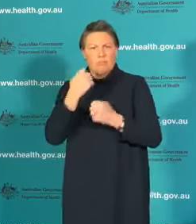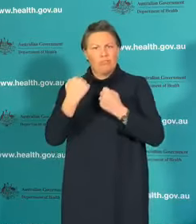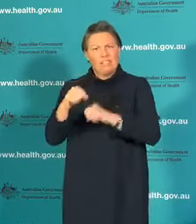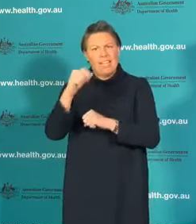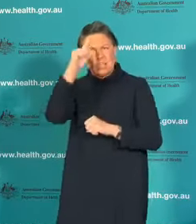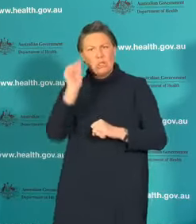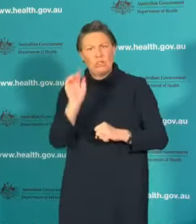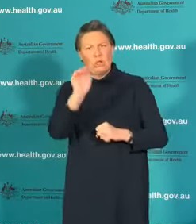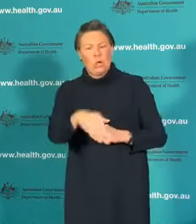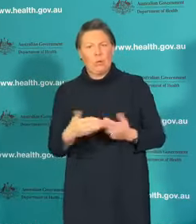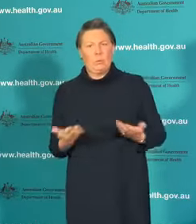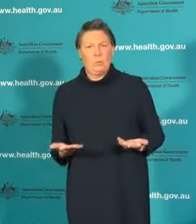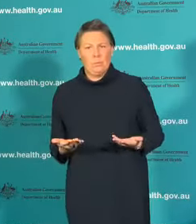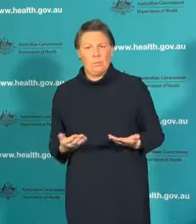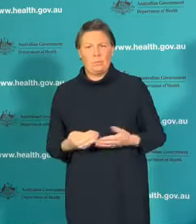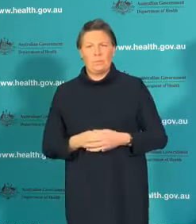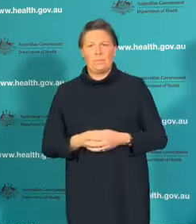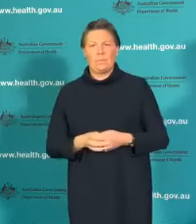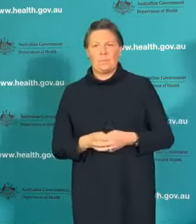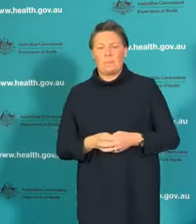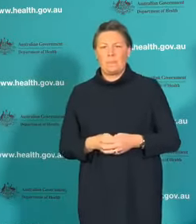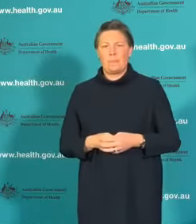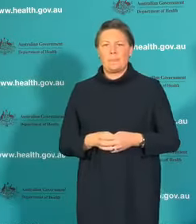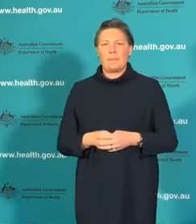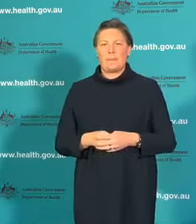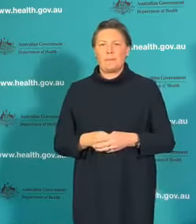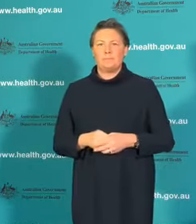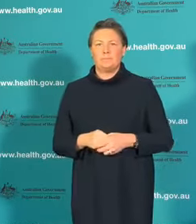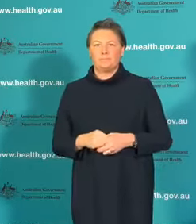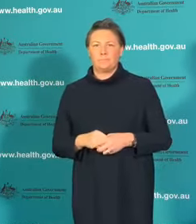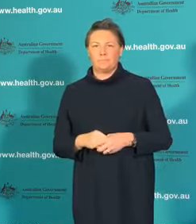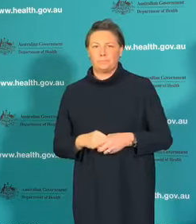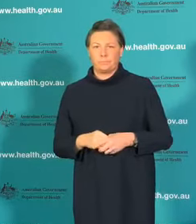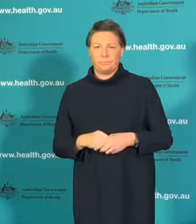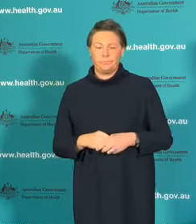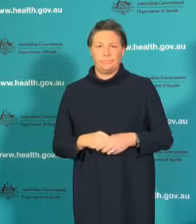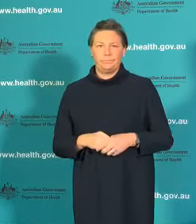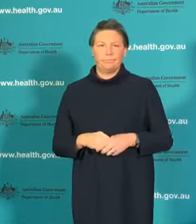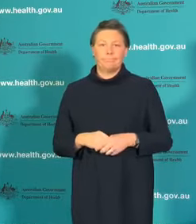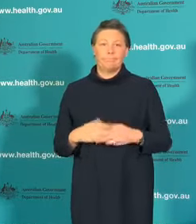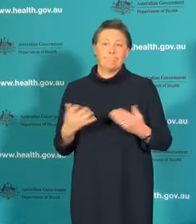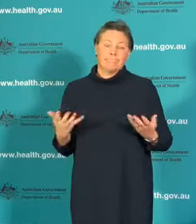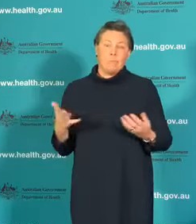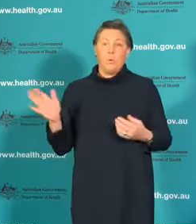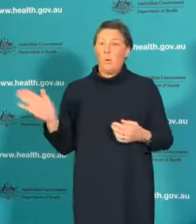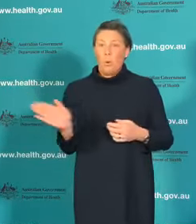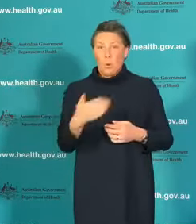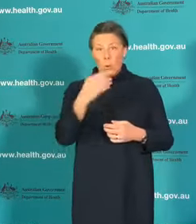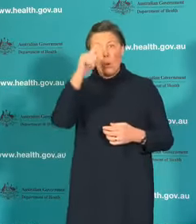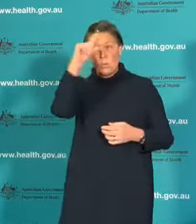place for the aged care sectors in response to a pandemic. Actually every residential aged care facility in Australia under the